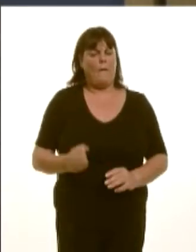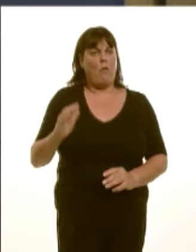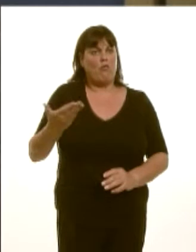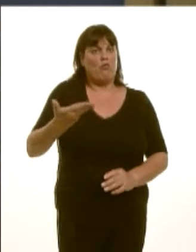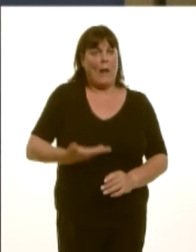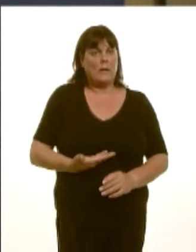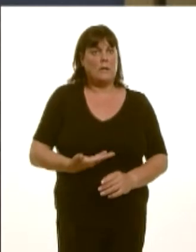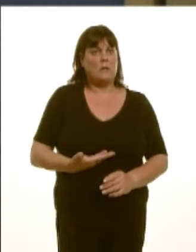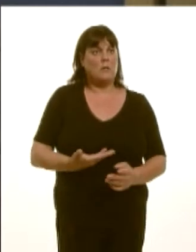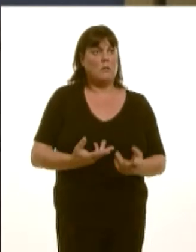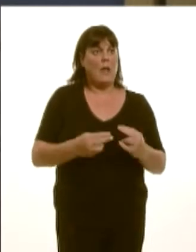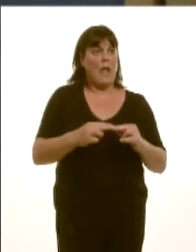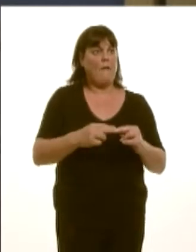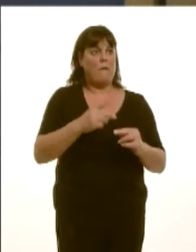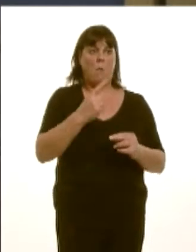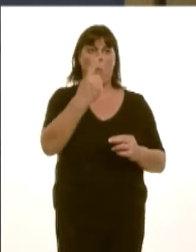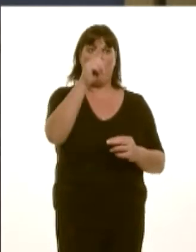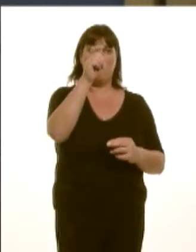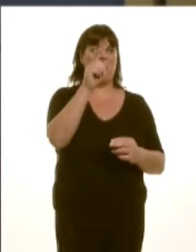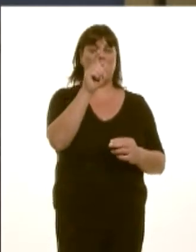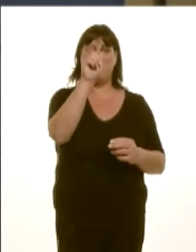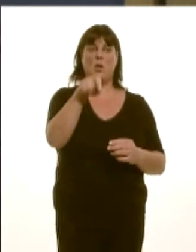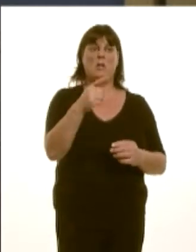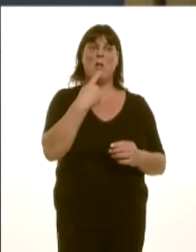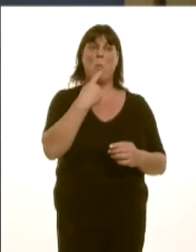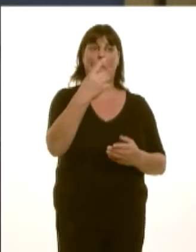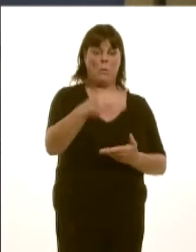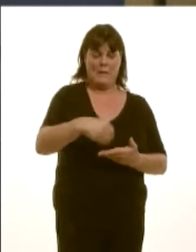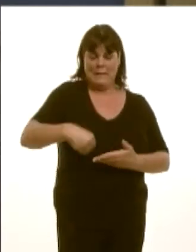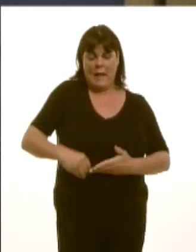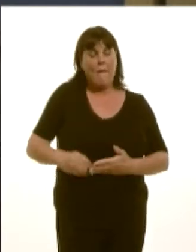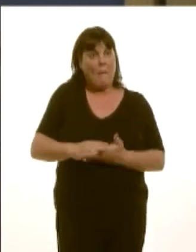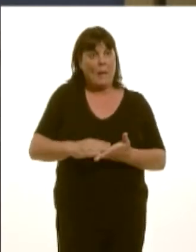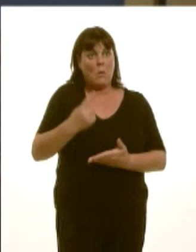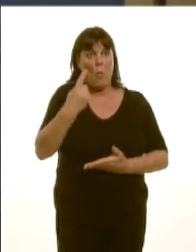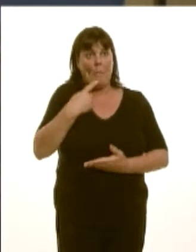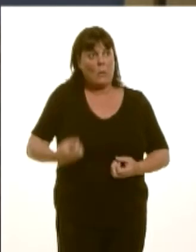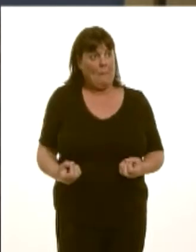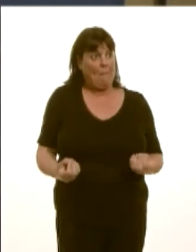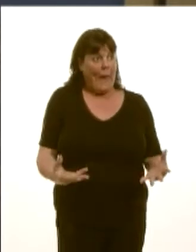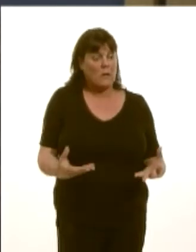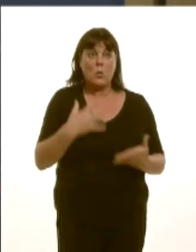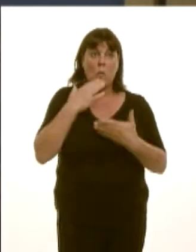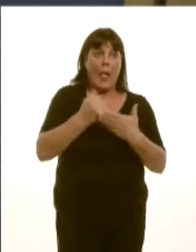person’s pocket generates more income locally and will therefore be of benefit to it.